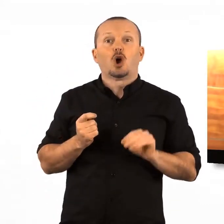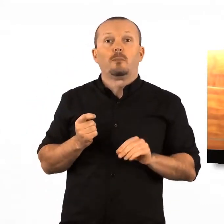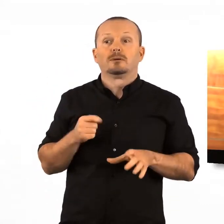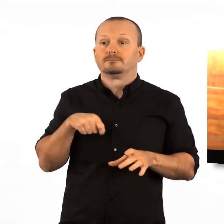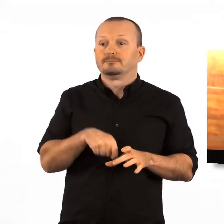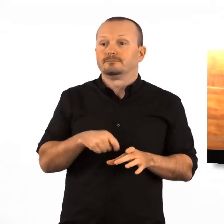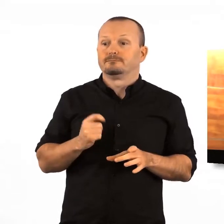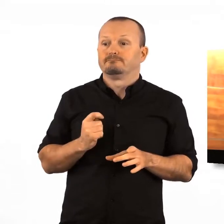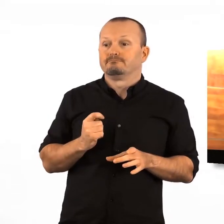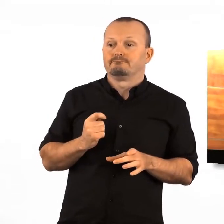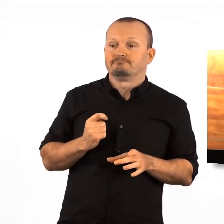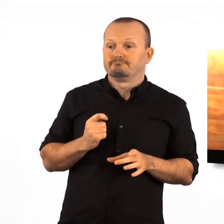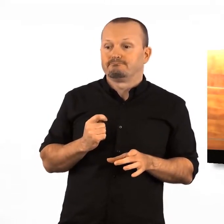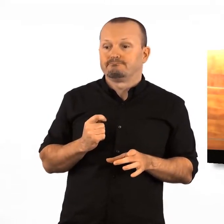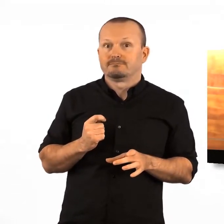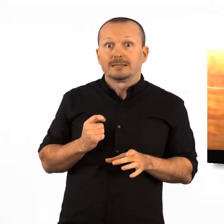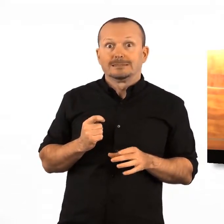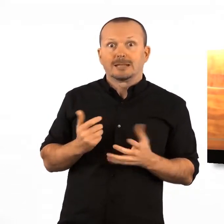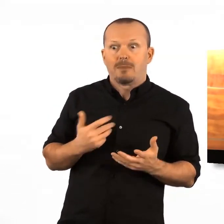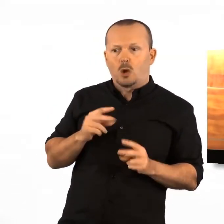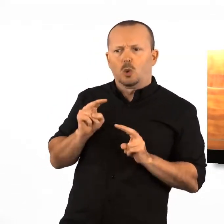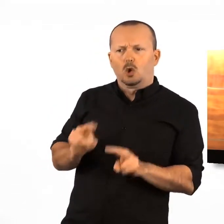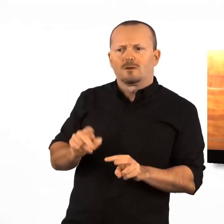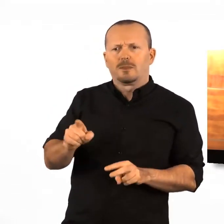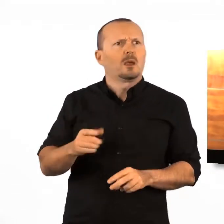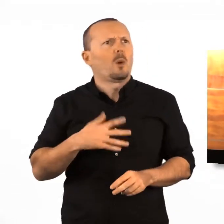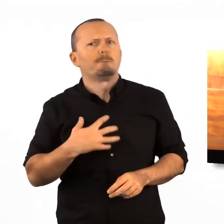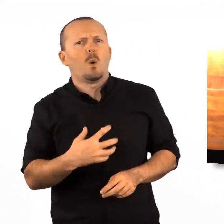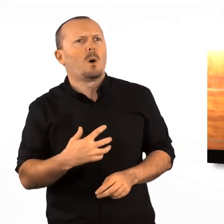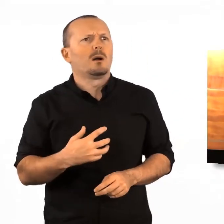they want more, it might just be a look and then you blow some more it might be some words,